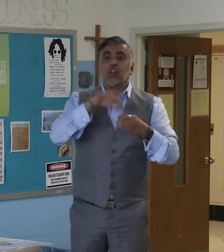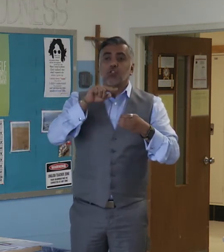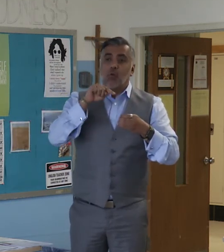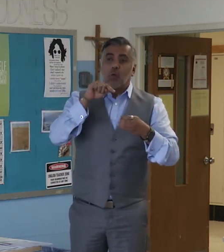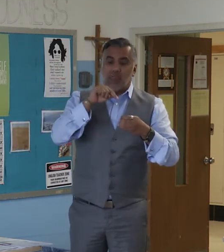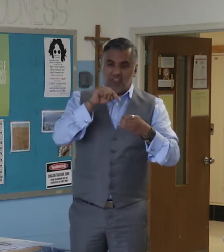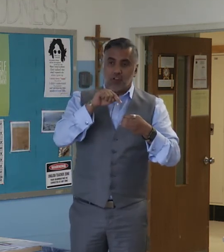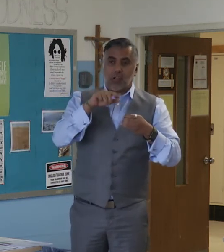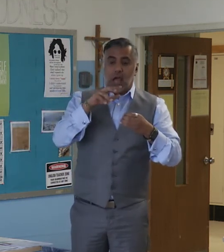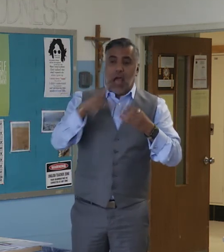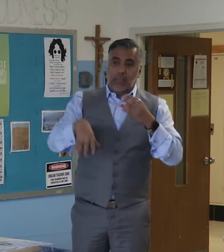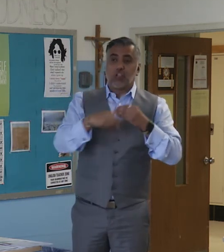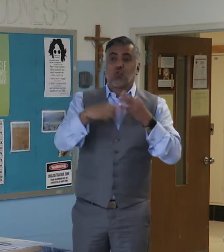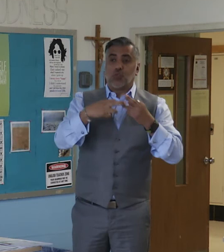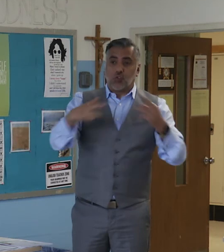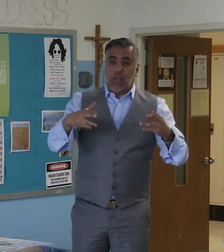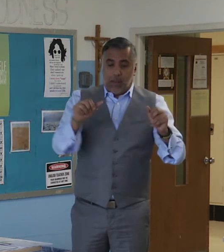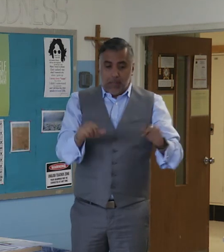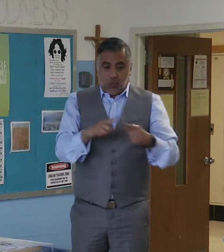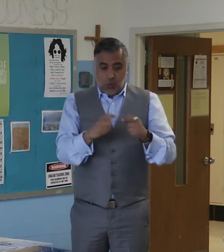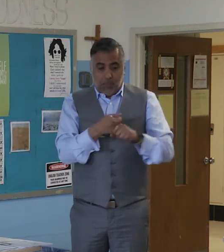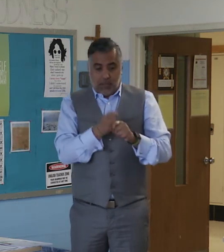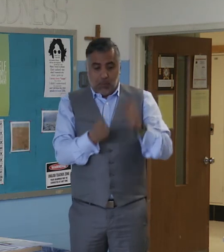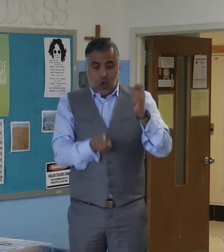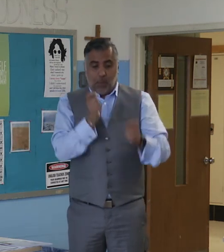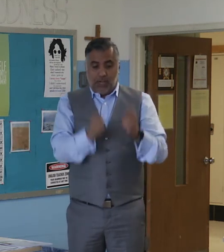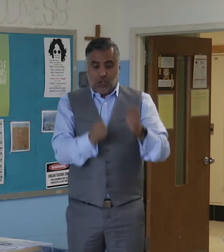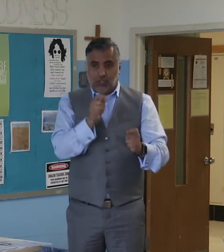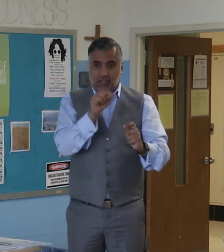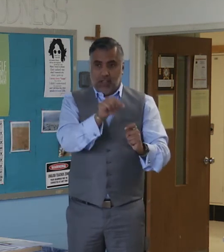available and the ability to make some of the accommodations, so there is a